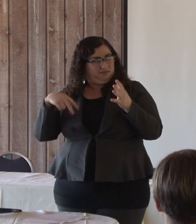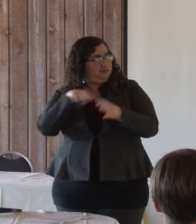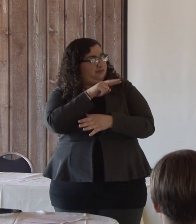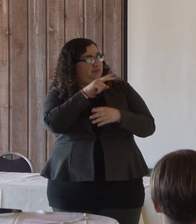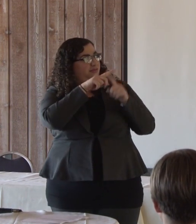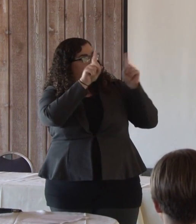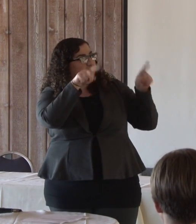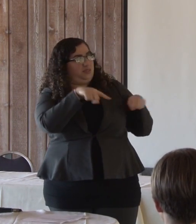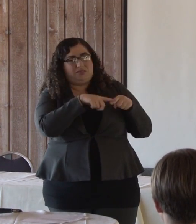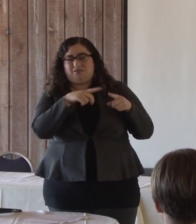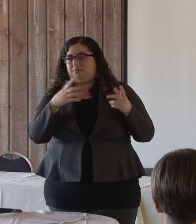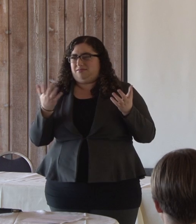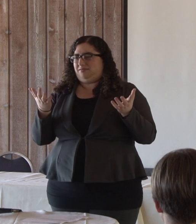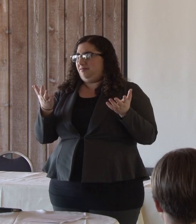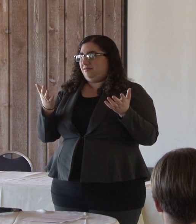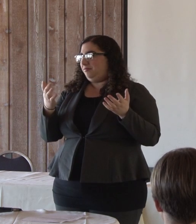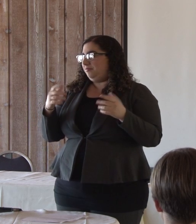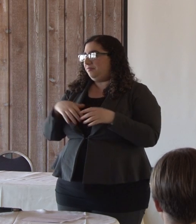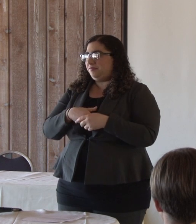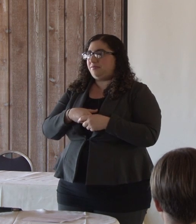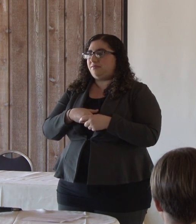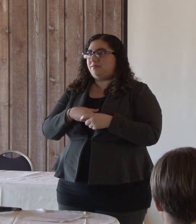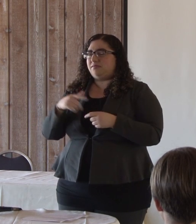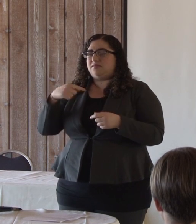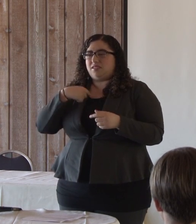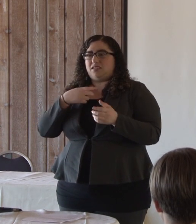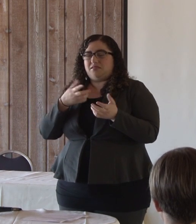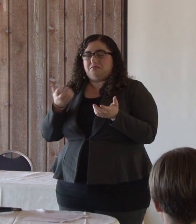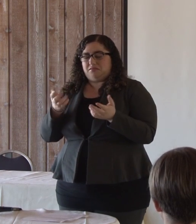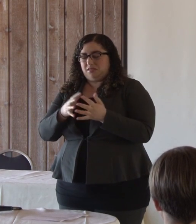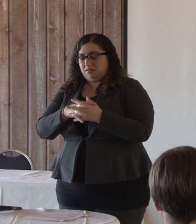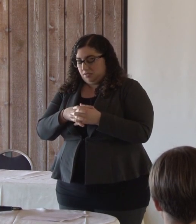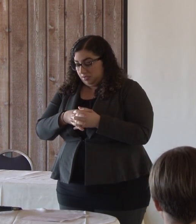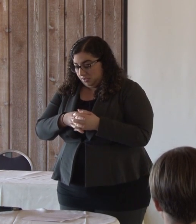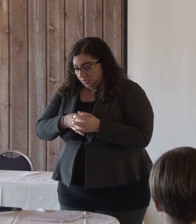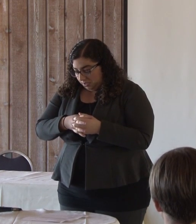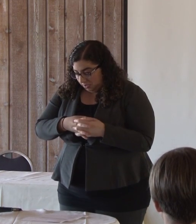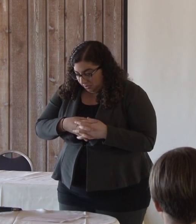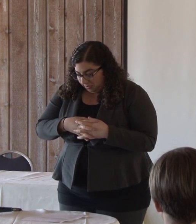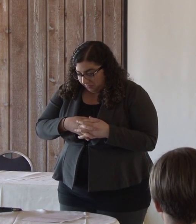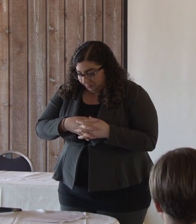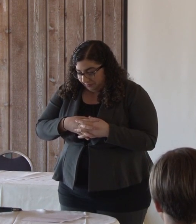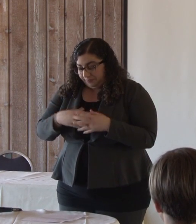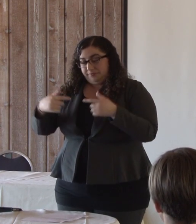So I wouldn't feel so dark and alone and imprisoned and forced to hook up to all these medical devices